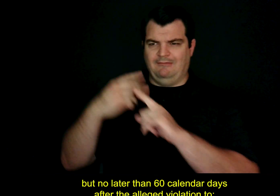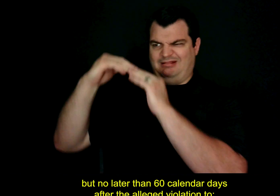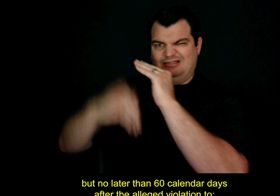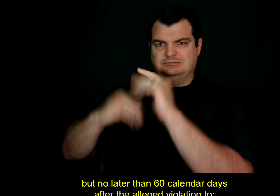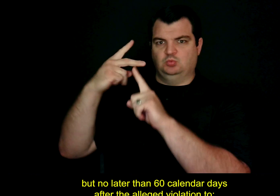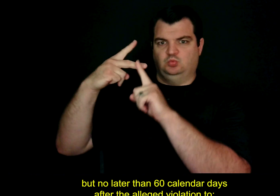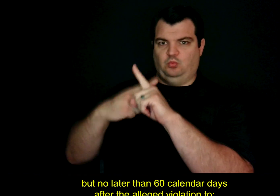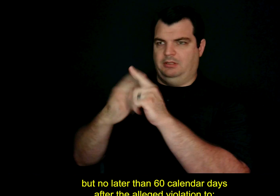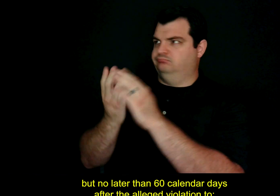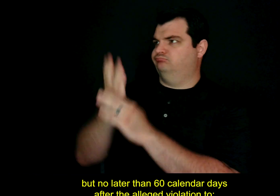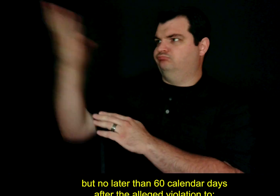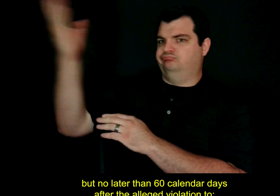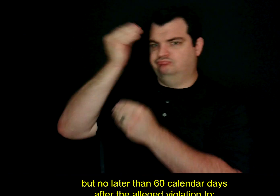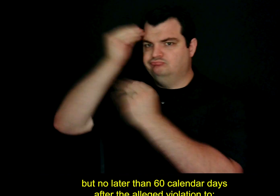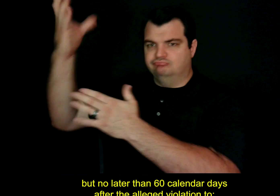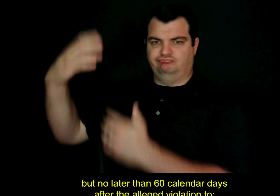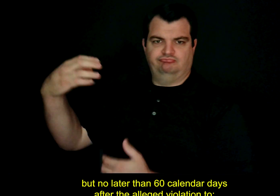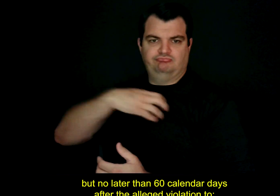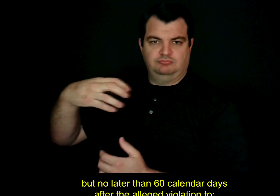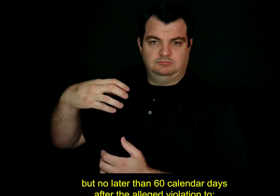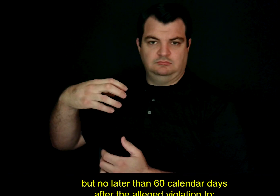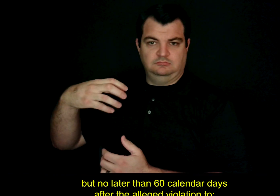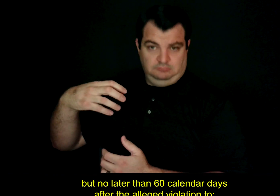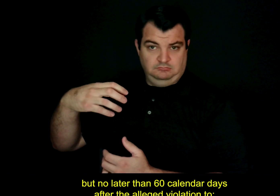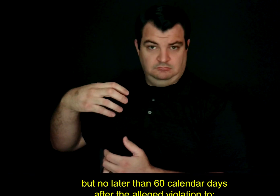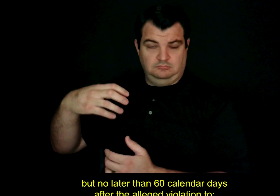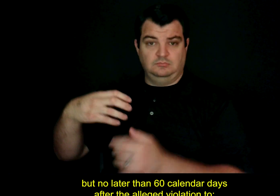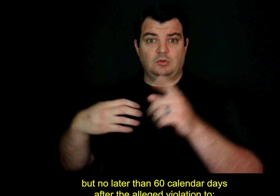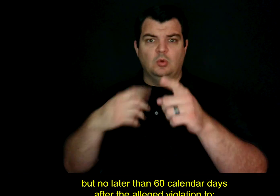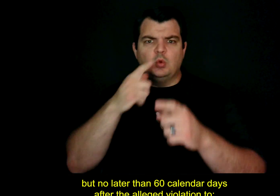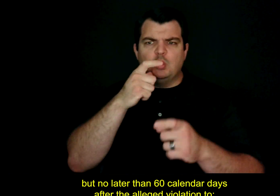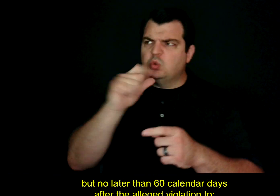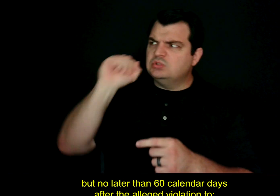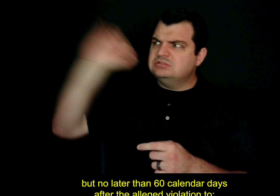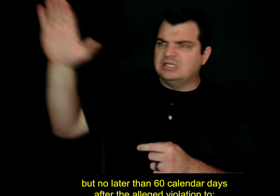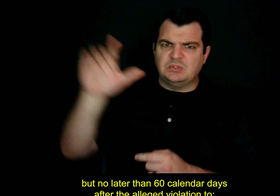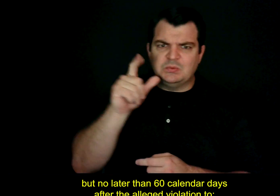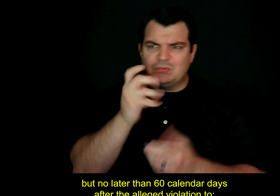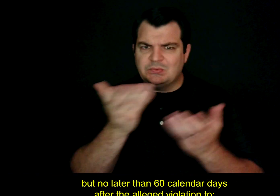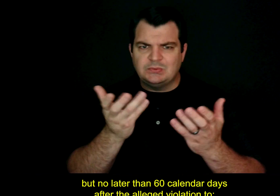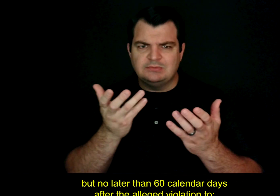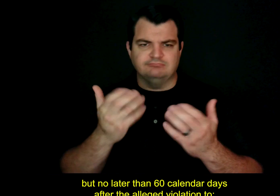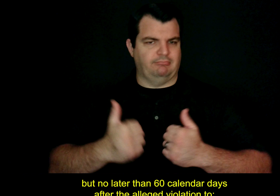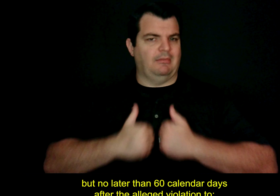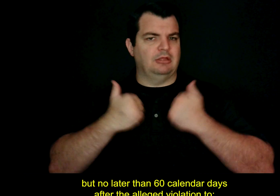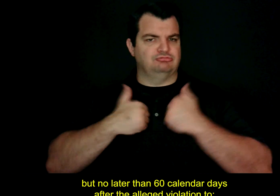but no later than 60 calendar days after the alleged violation to: